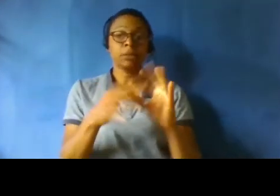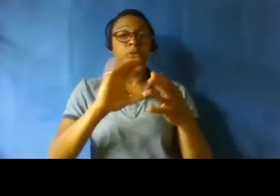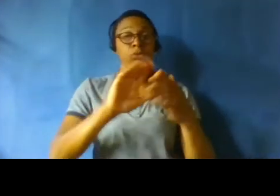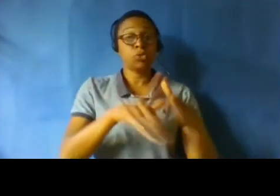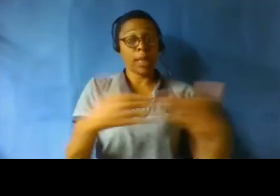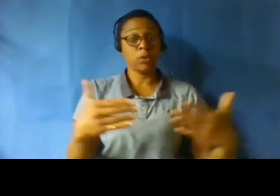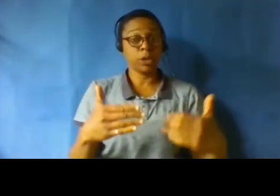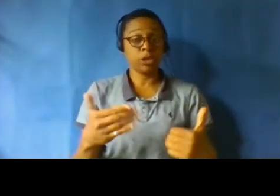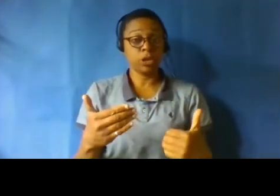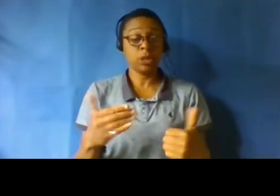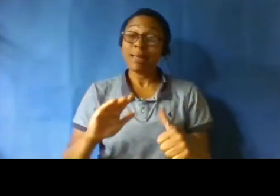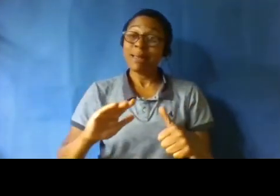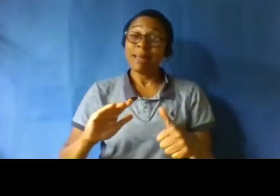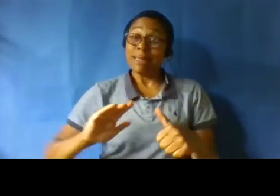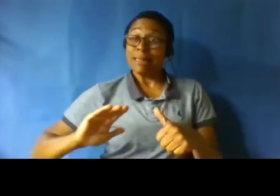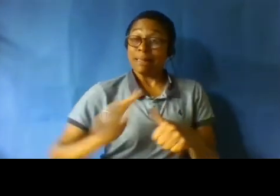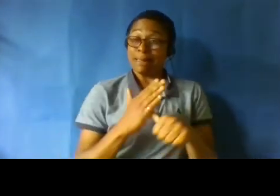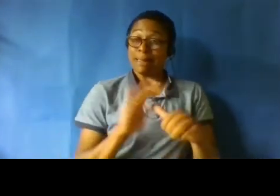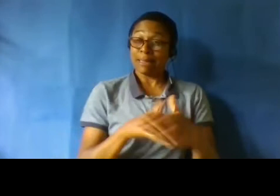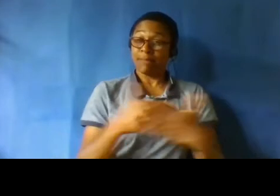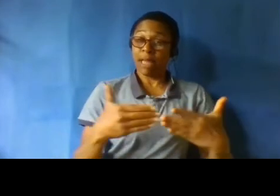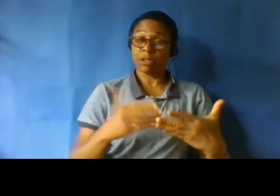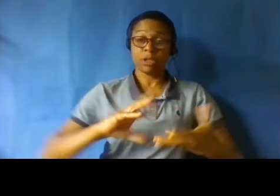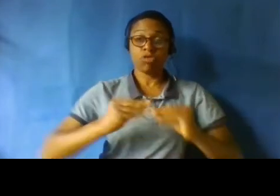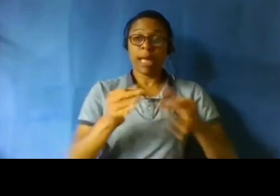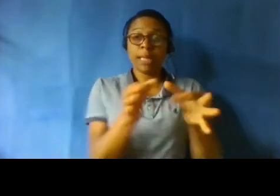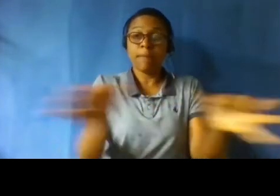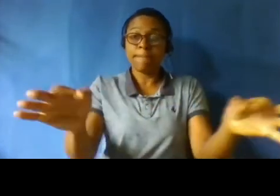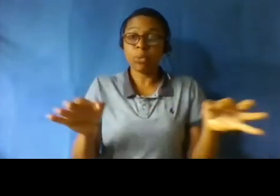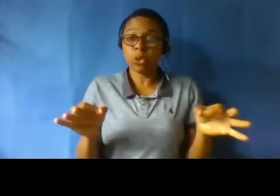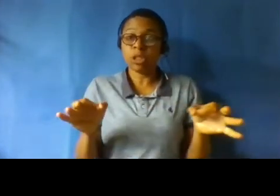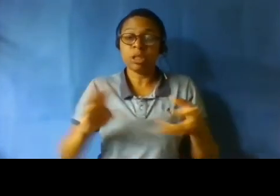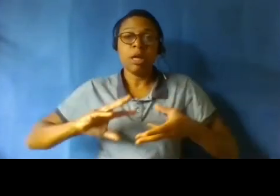reinforced national borders actor privilege certain accents often uttering